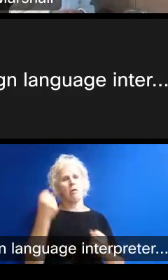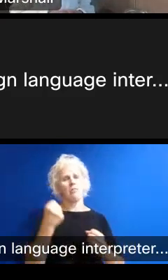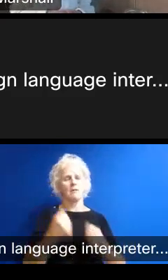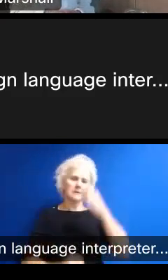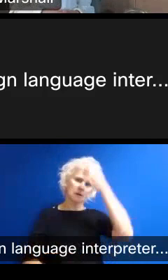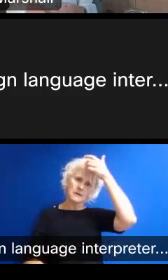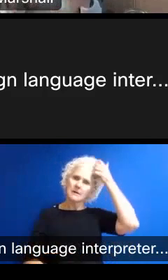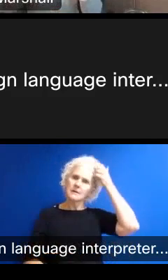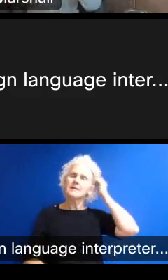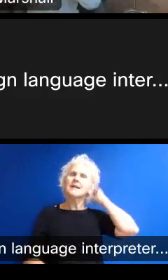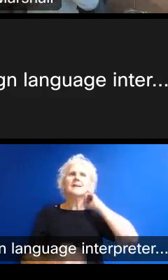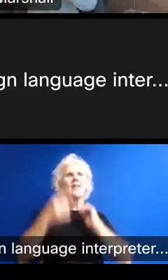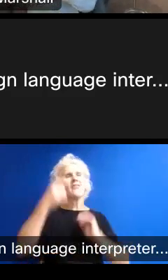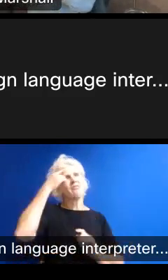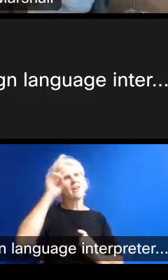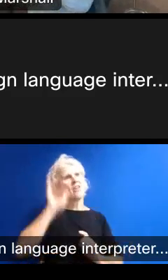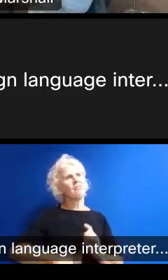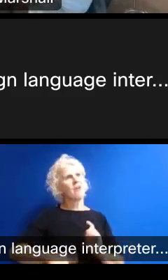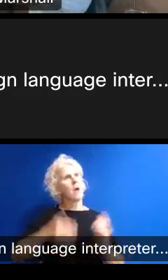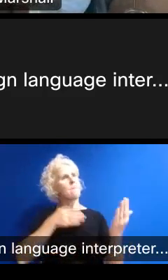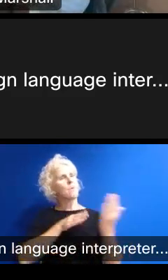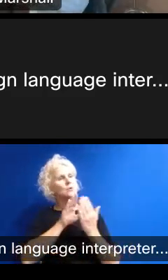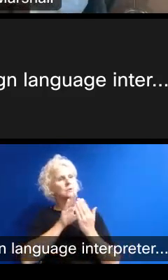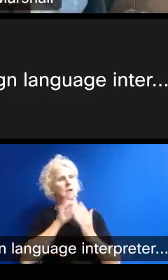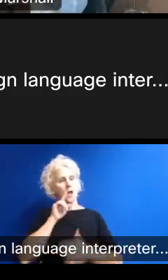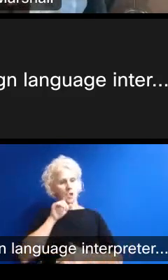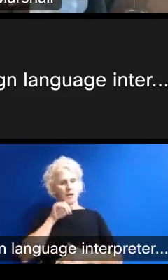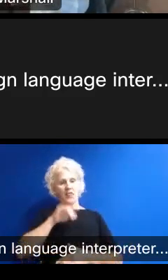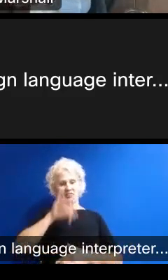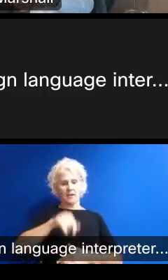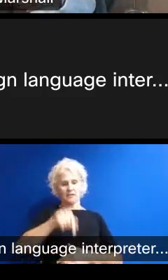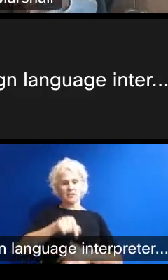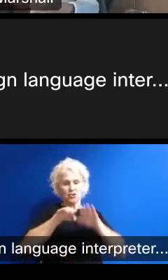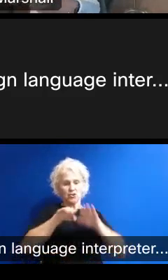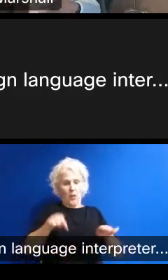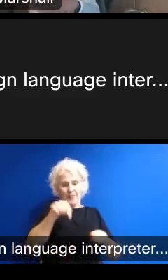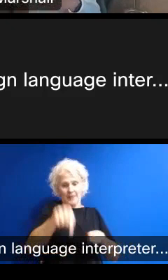too, is that we put the child in the middle of the table and all of us go, "what's best